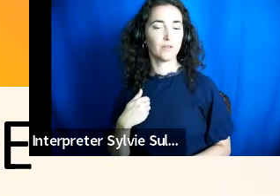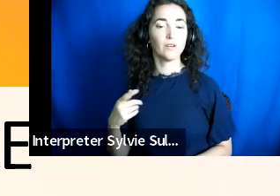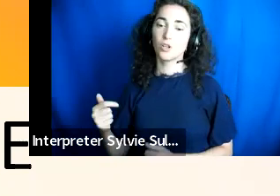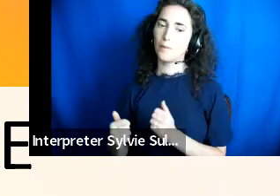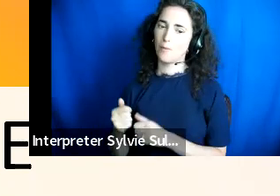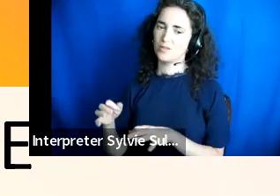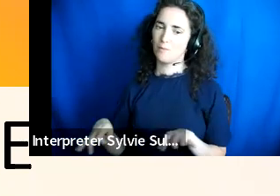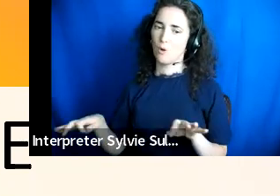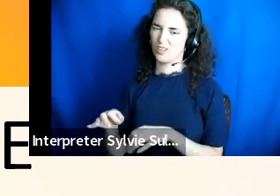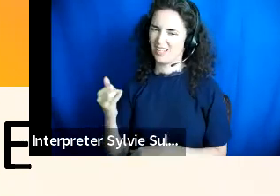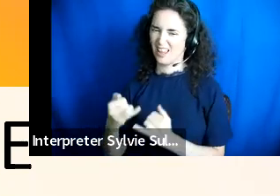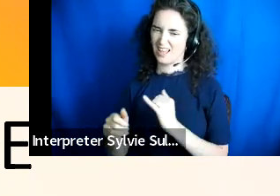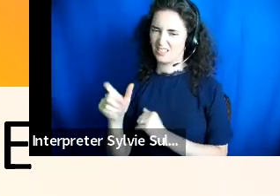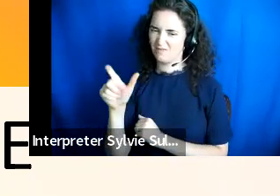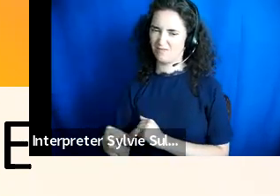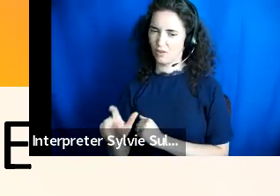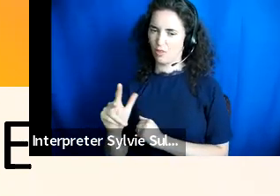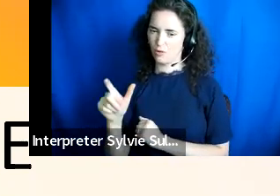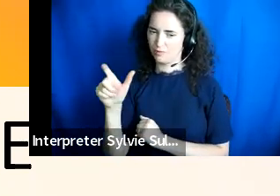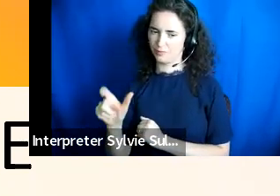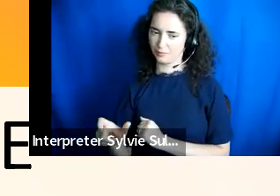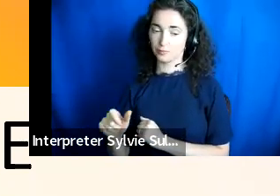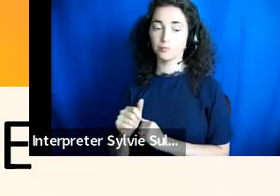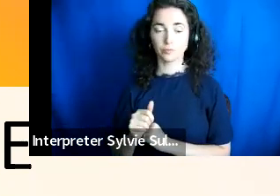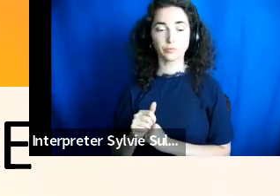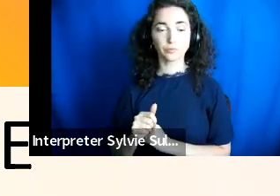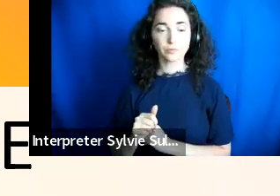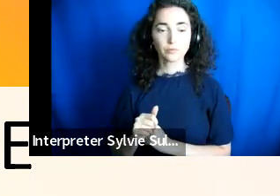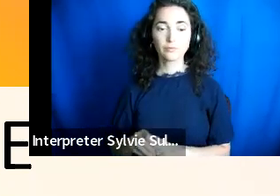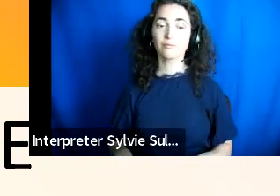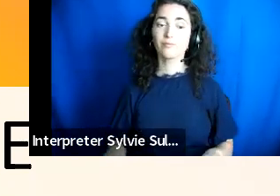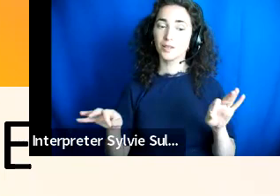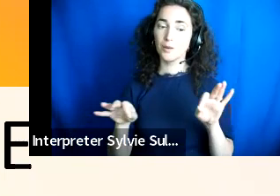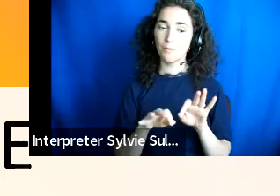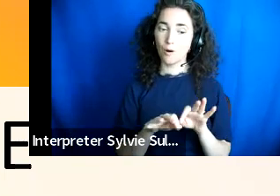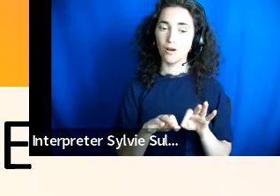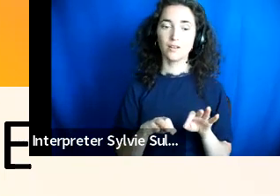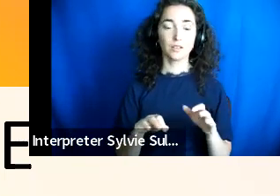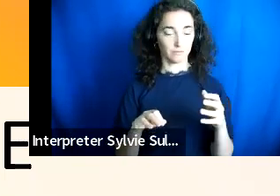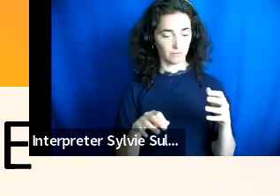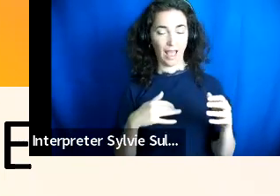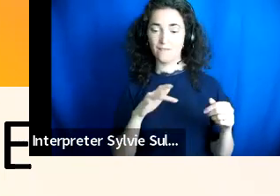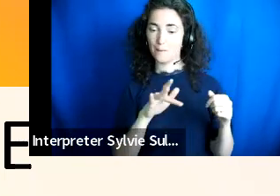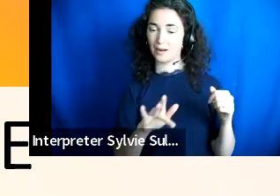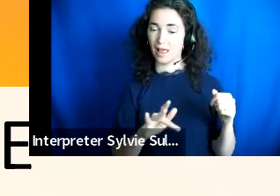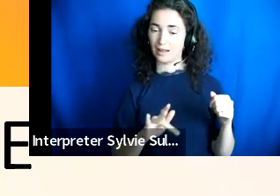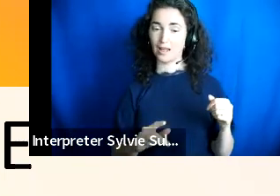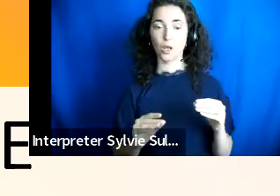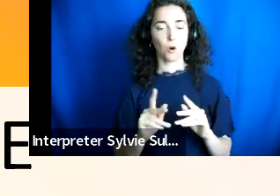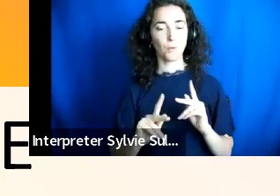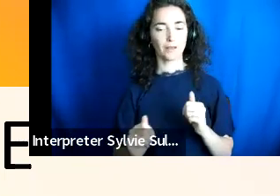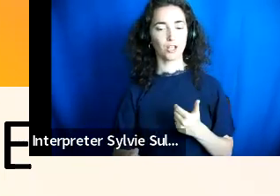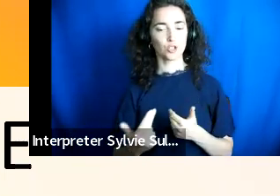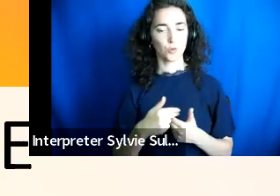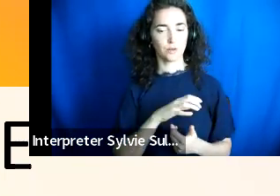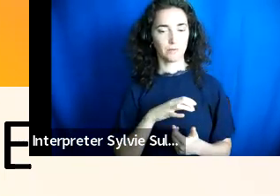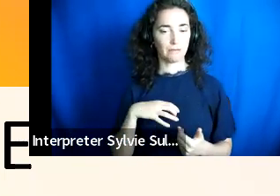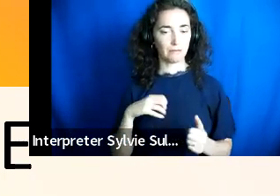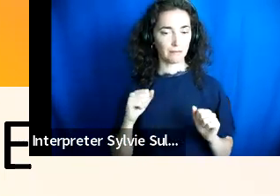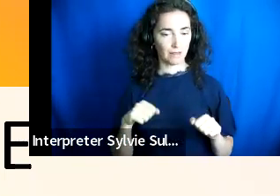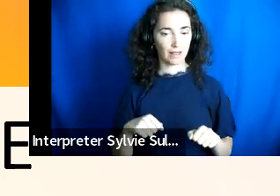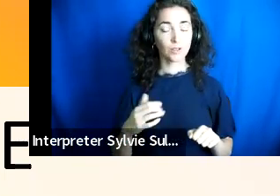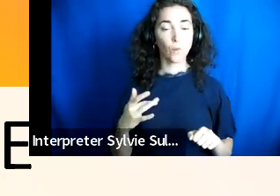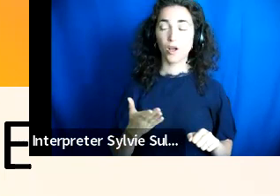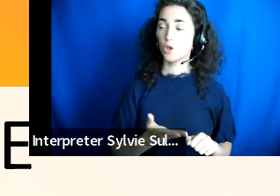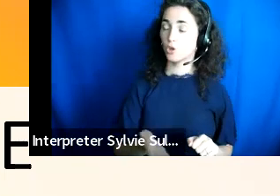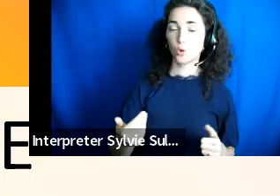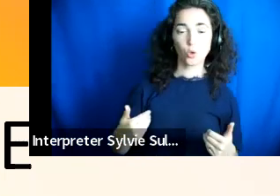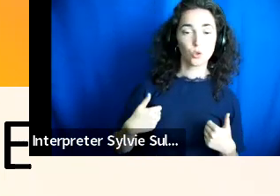That was something that is important and you'll notice there's always space for more people on the Ad Hoc committee, because it is those you that could be more most important.